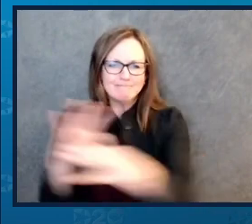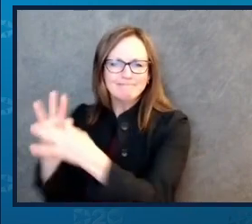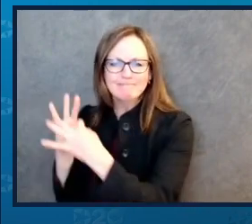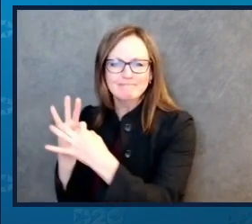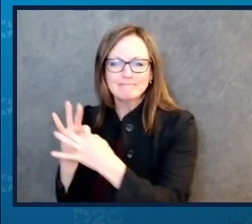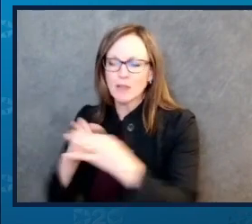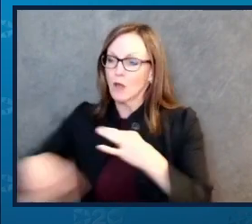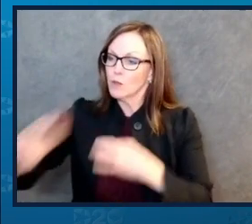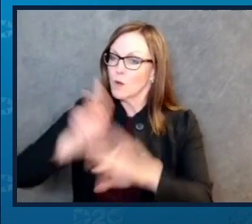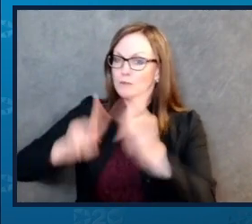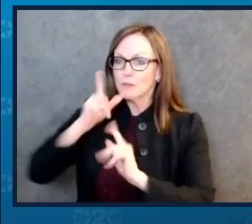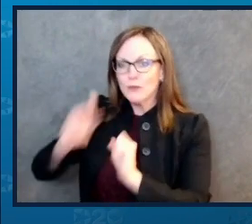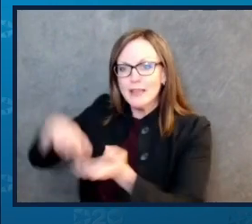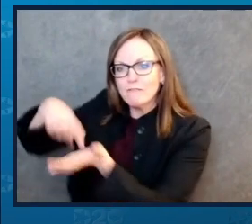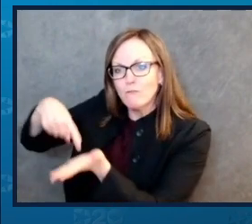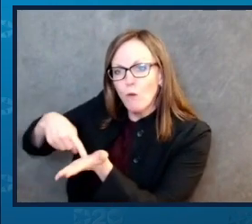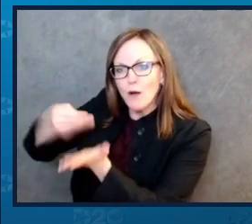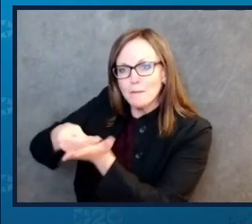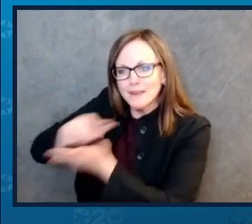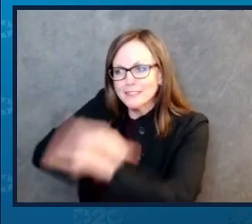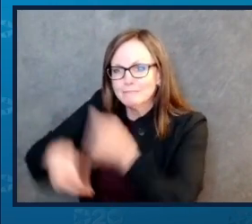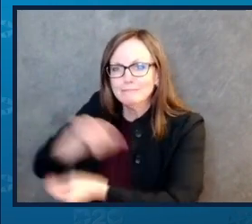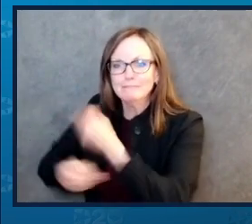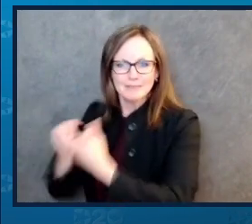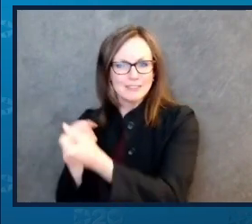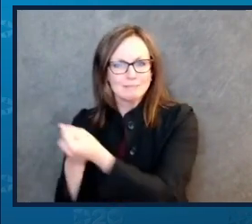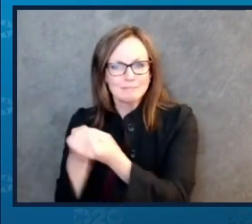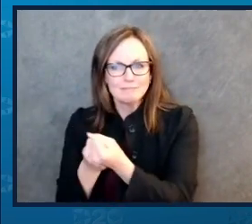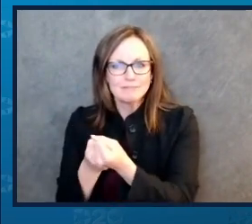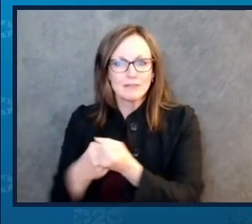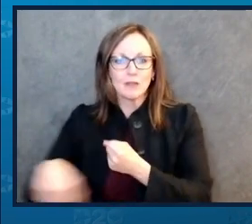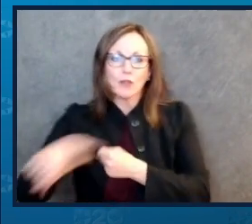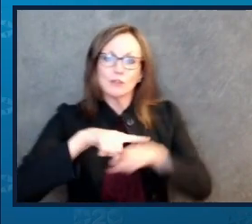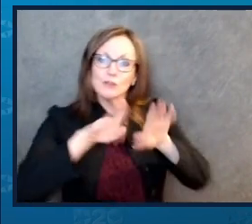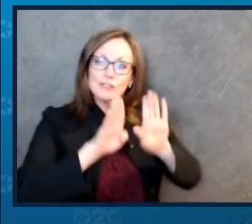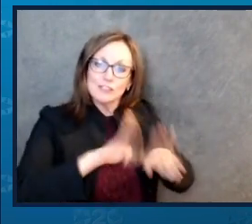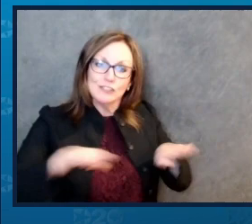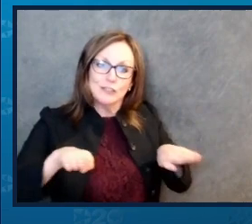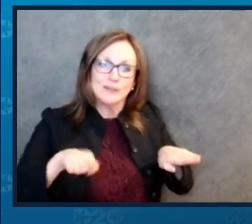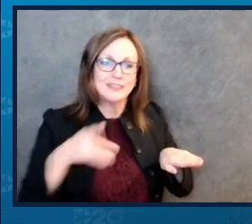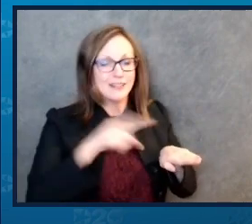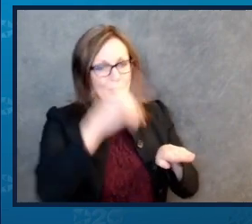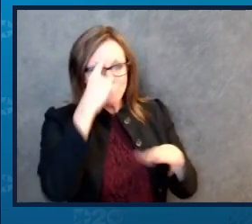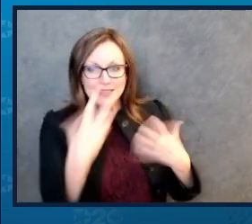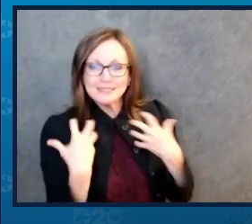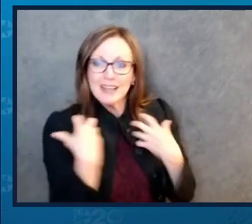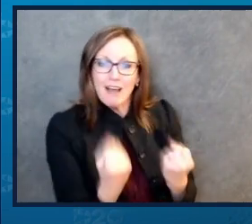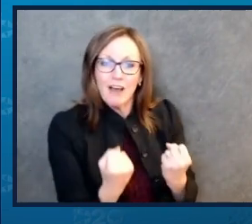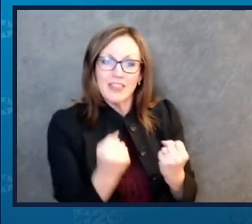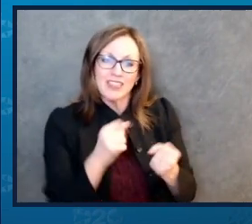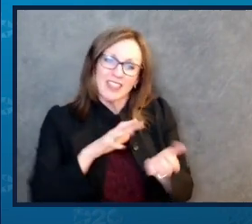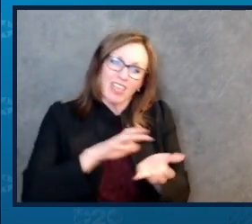SEPARATION OF CHILDREN ARE DETRIMENTAL TO THEIR HEALTH. GIVE THE VICTIMS AGAIN BAY AS IN